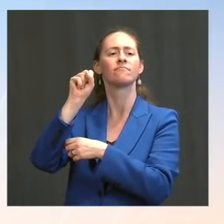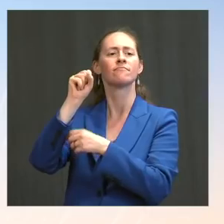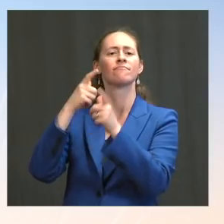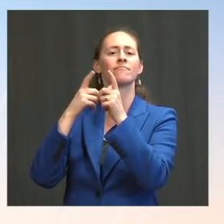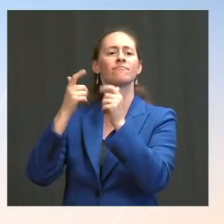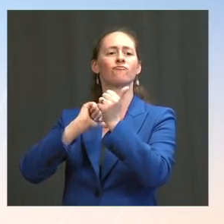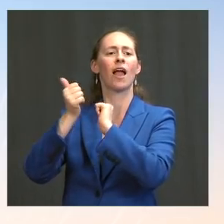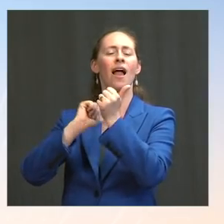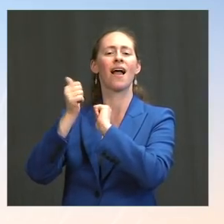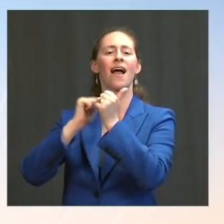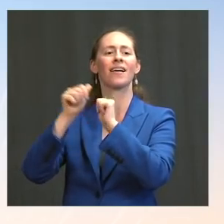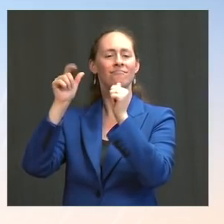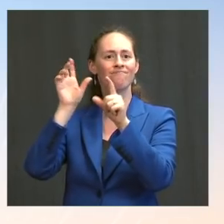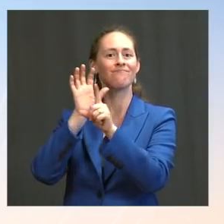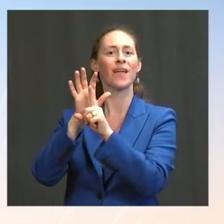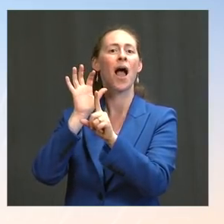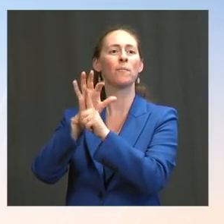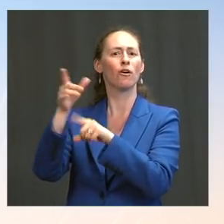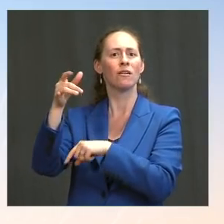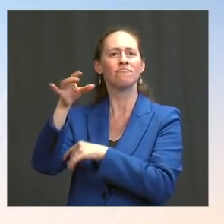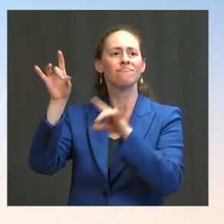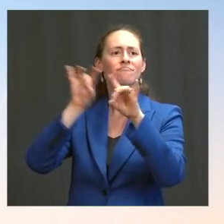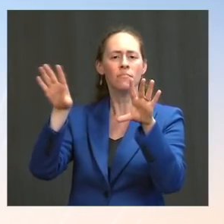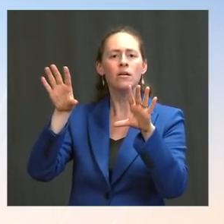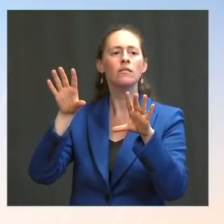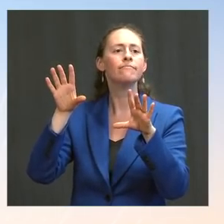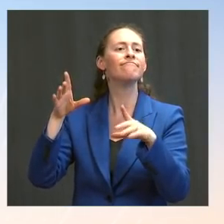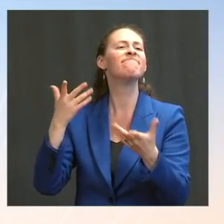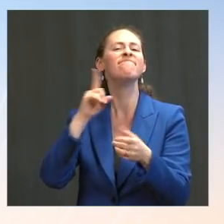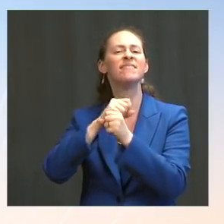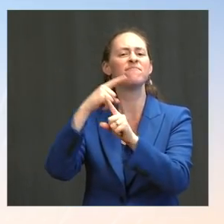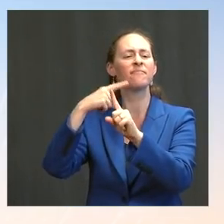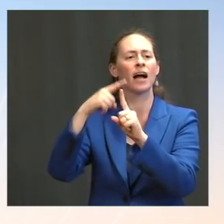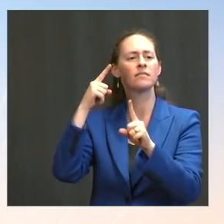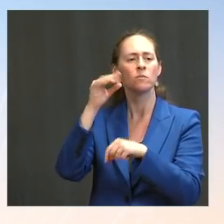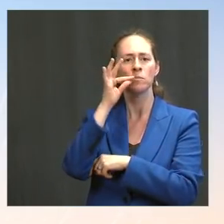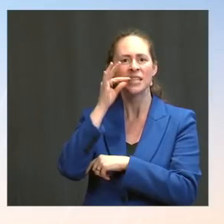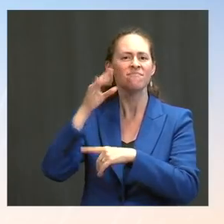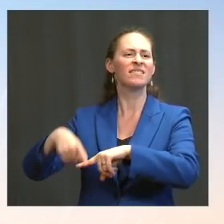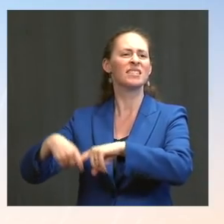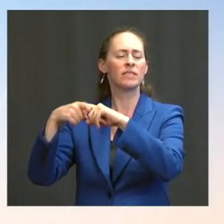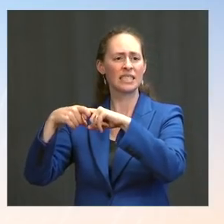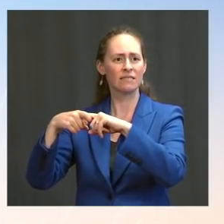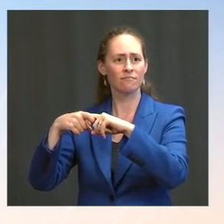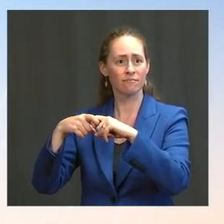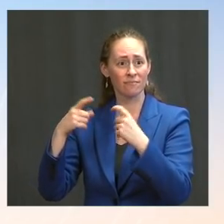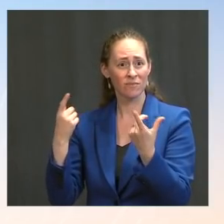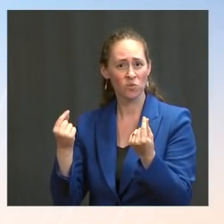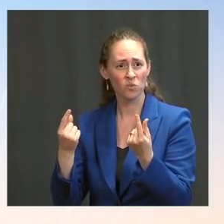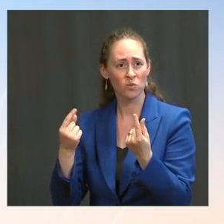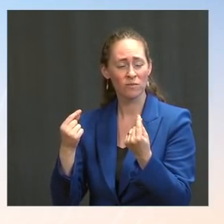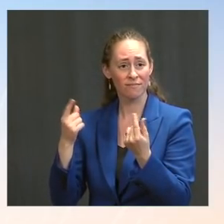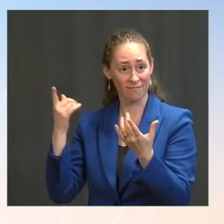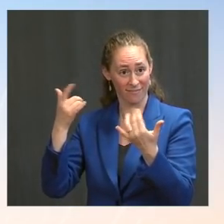The Press: Thanks, Jen. Sha'Carri Richardson, the U.S. track star, has been suspended following a positive test for marijuana use.